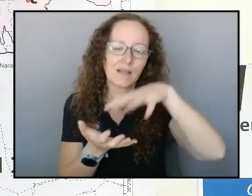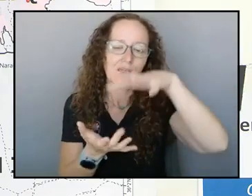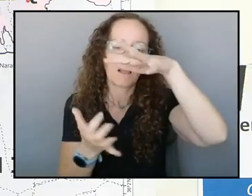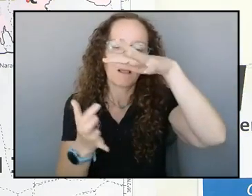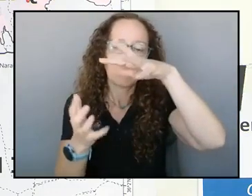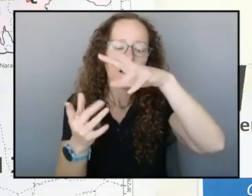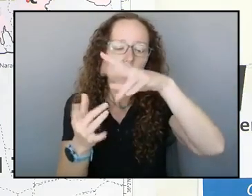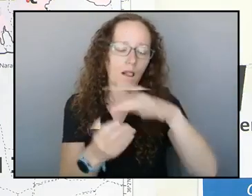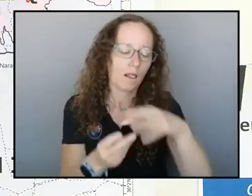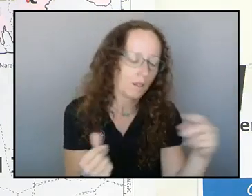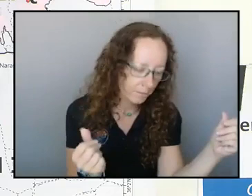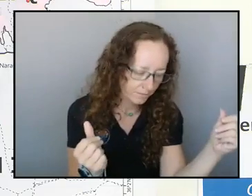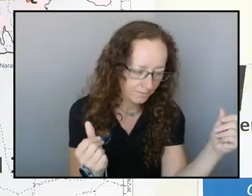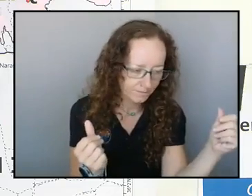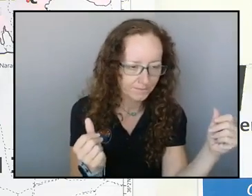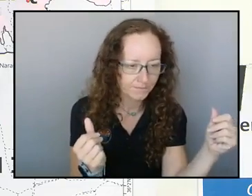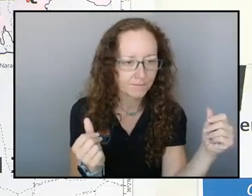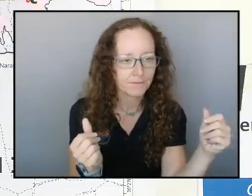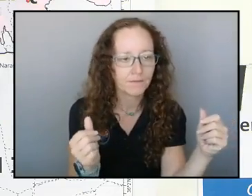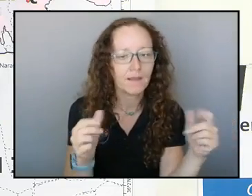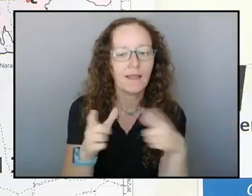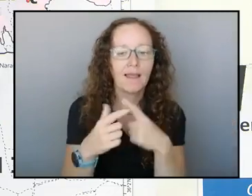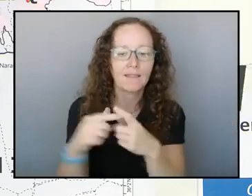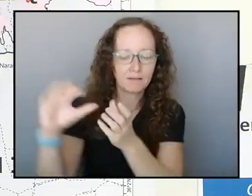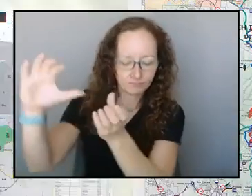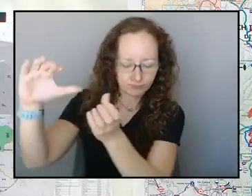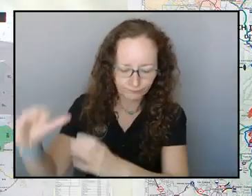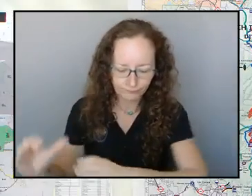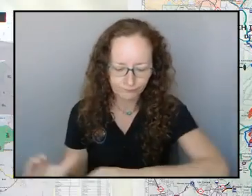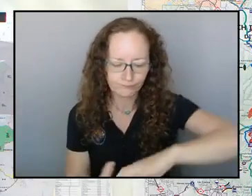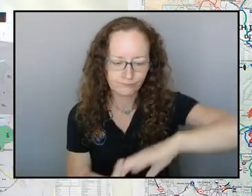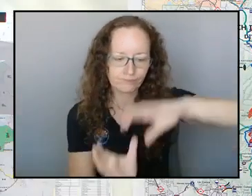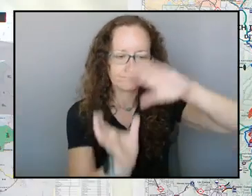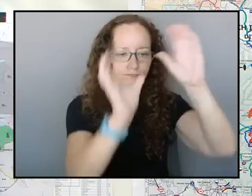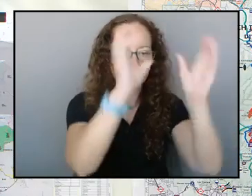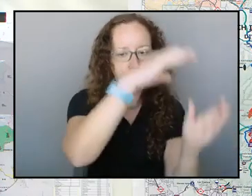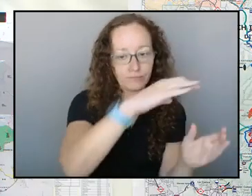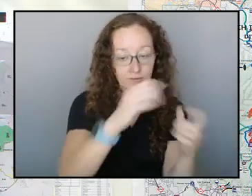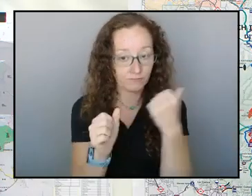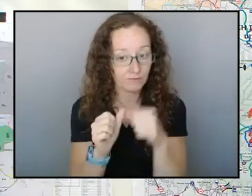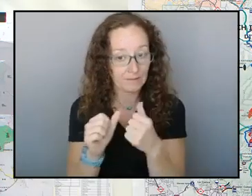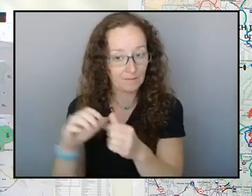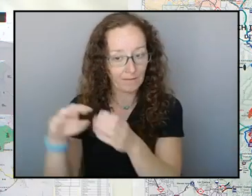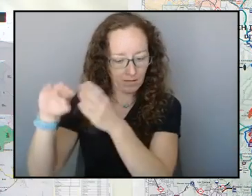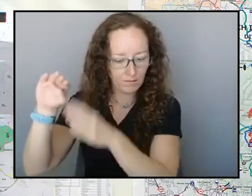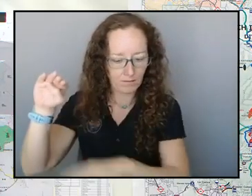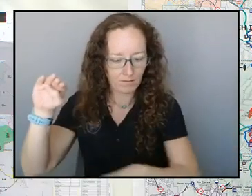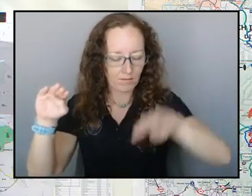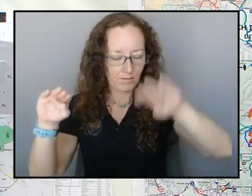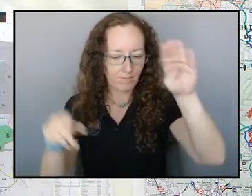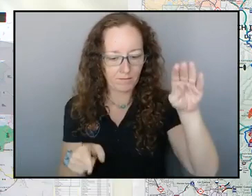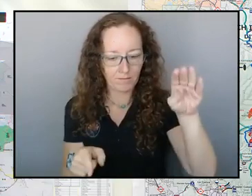trough come in and remember what we think about troughs. They like wind because wind loves to run downhill. So we'll